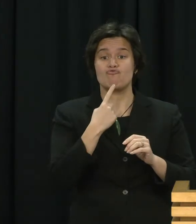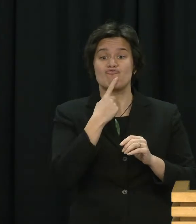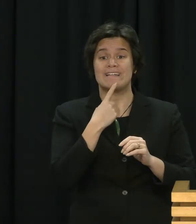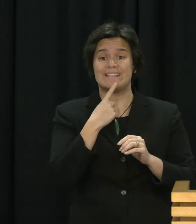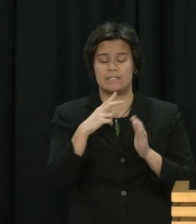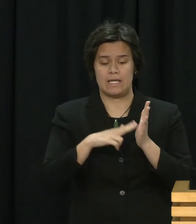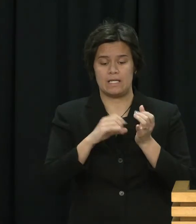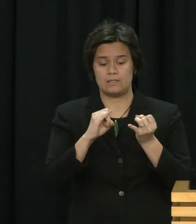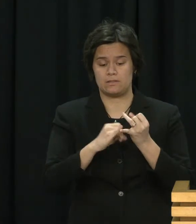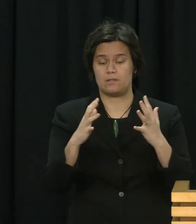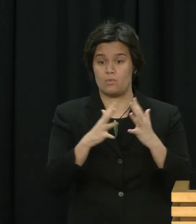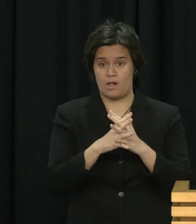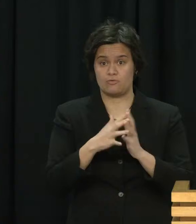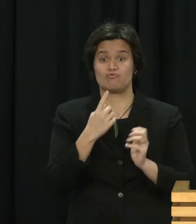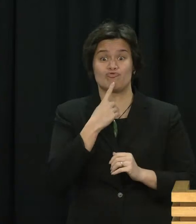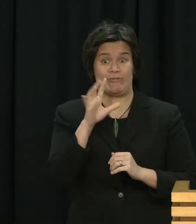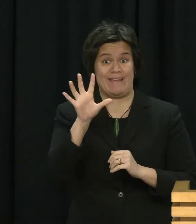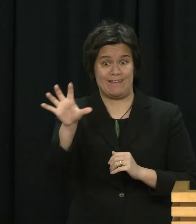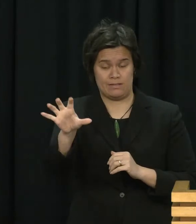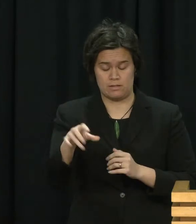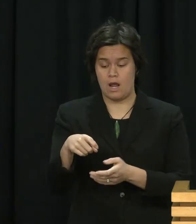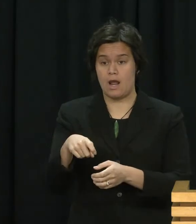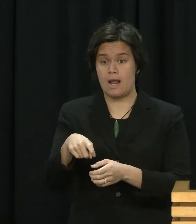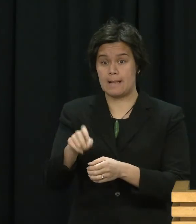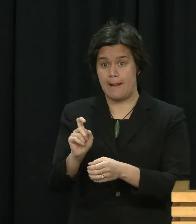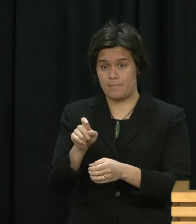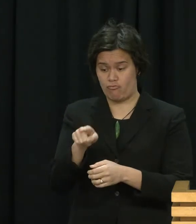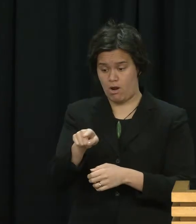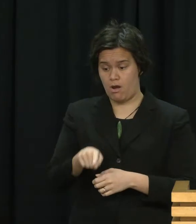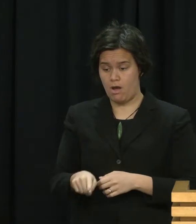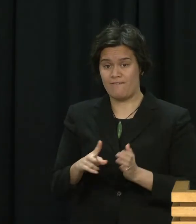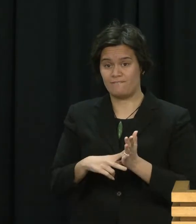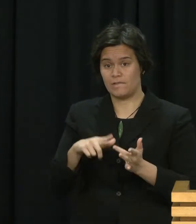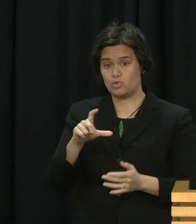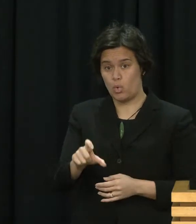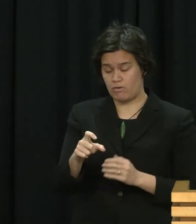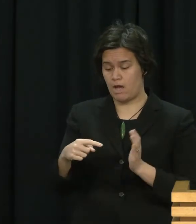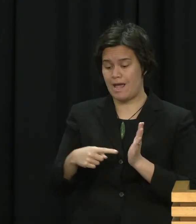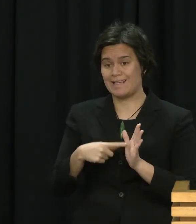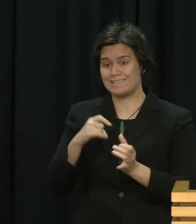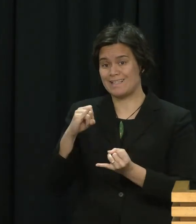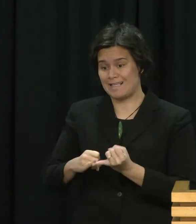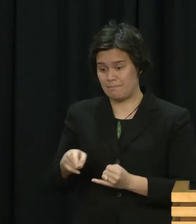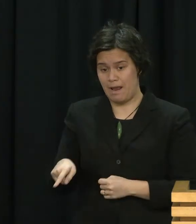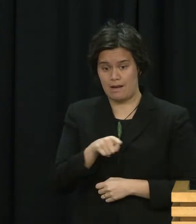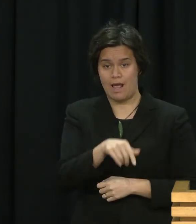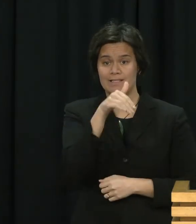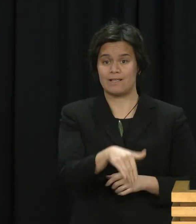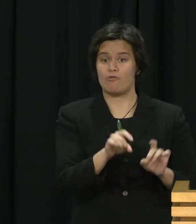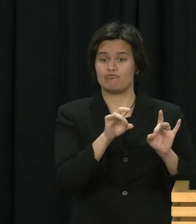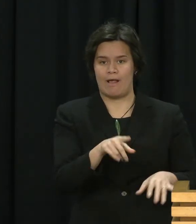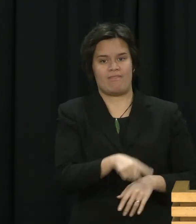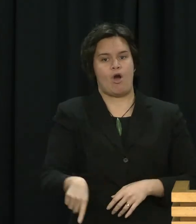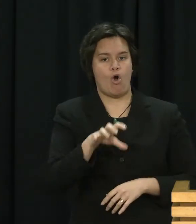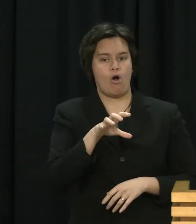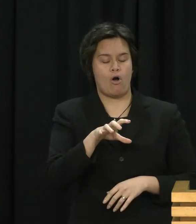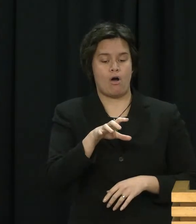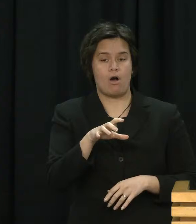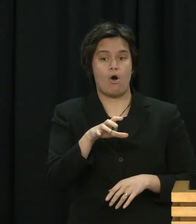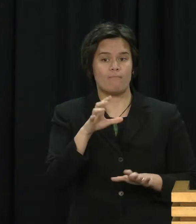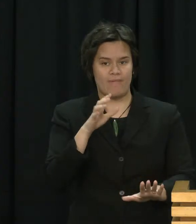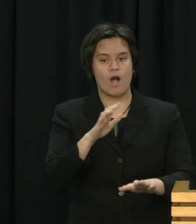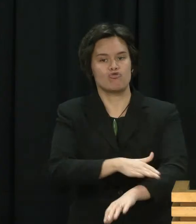important and it continues.